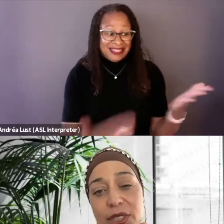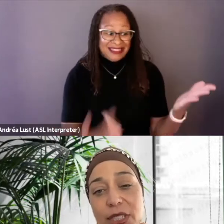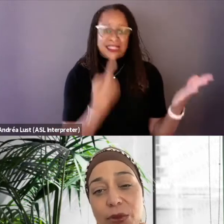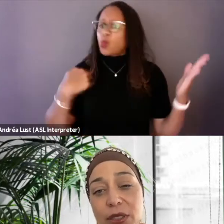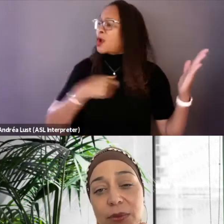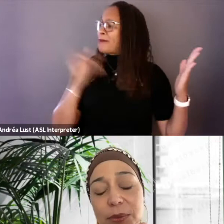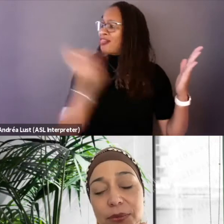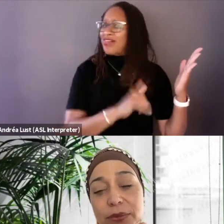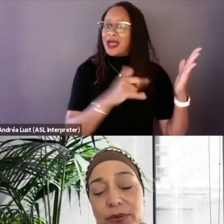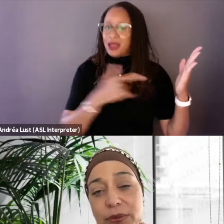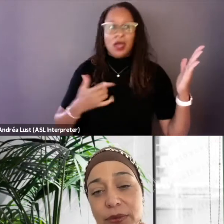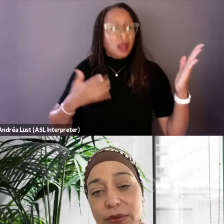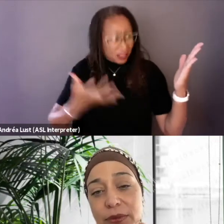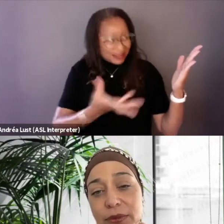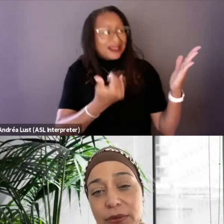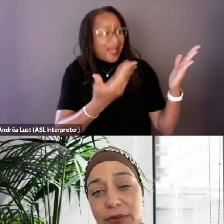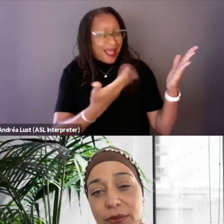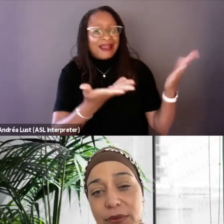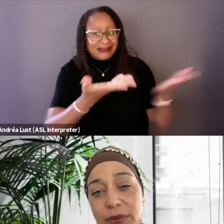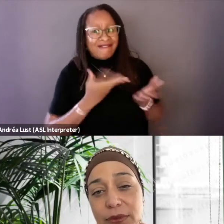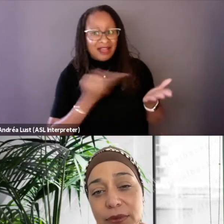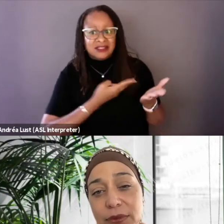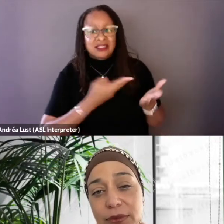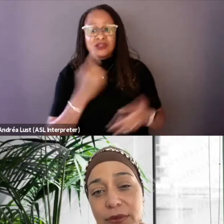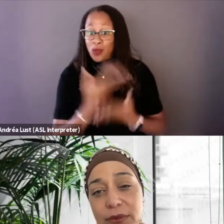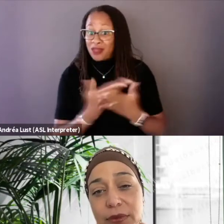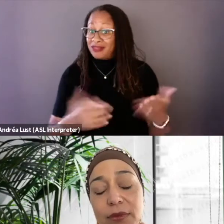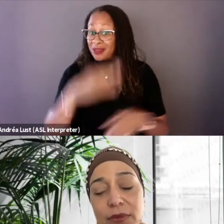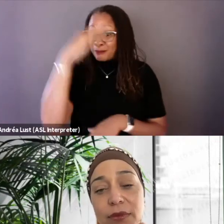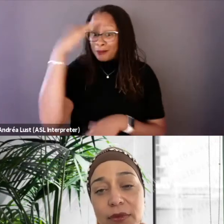And that's one thing that I think black folks in particular that we've always done,